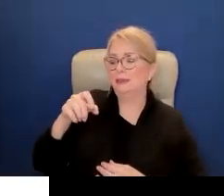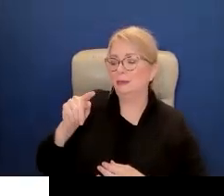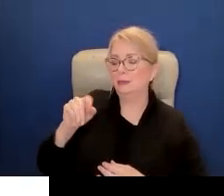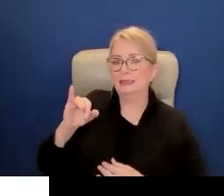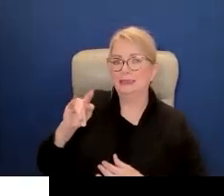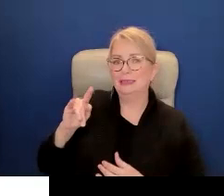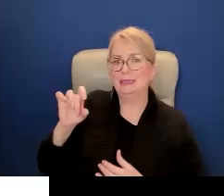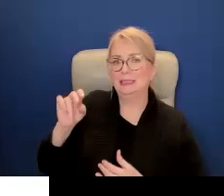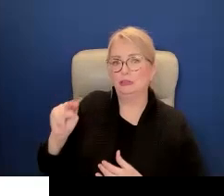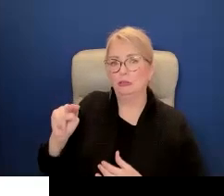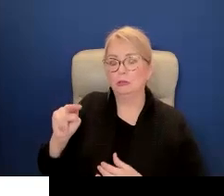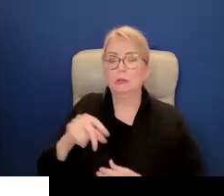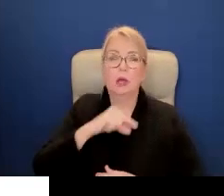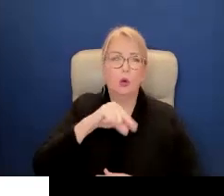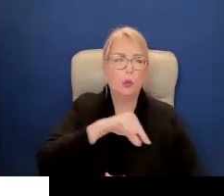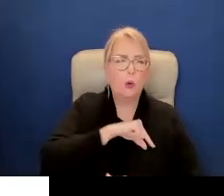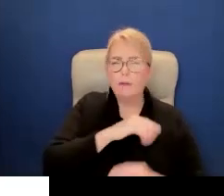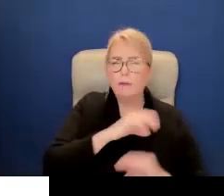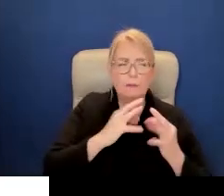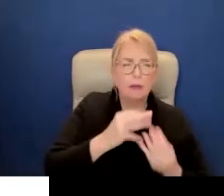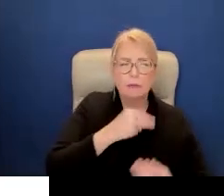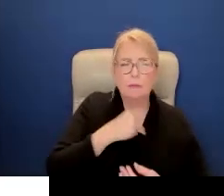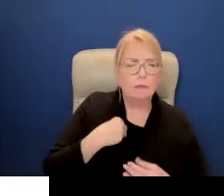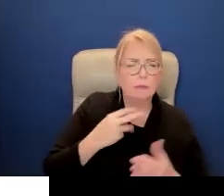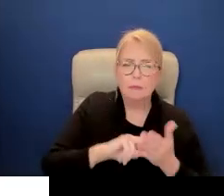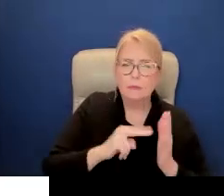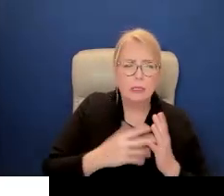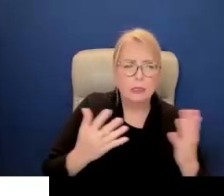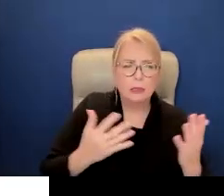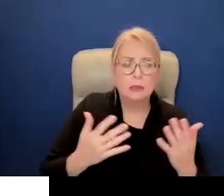And when I mean a qualifying family member, it means, for instance, an immediate relative.